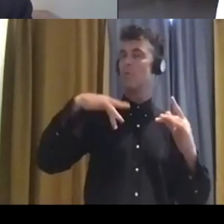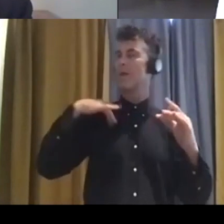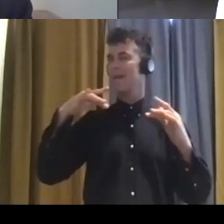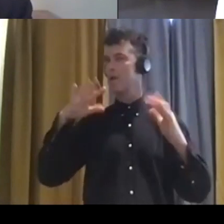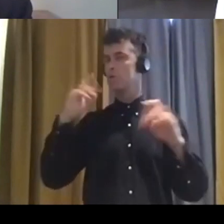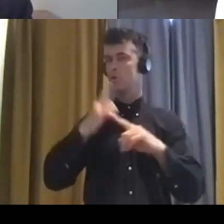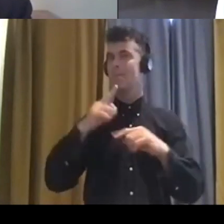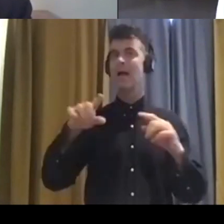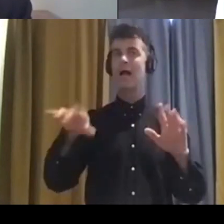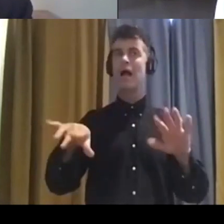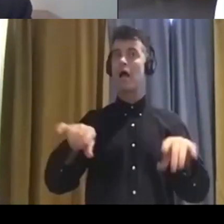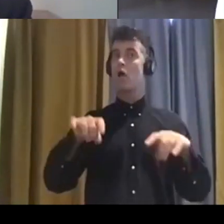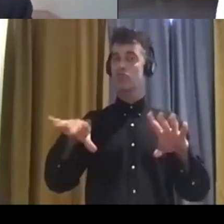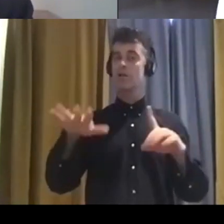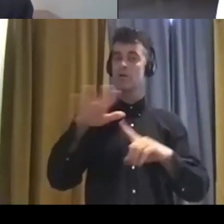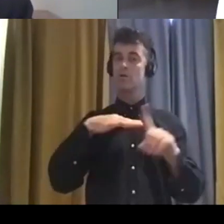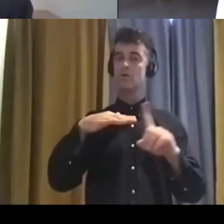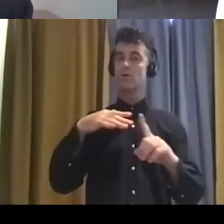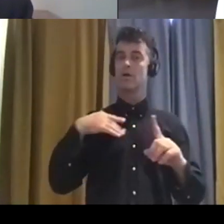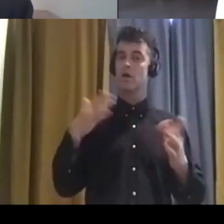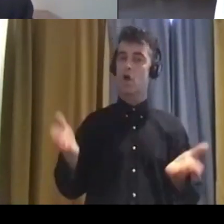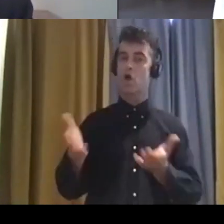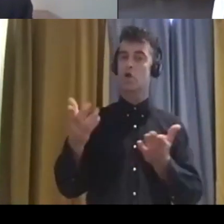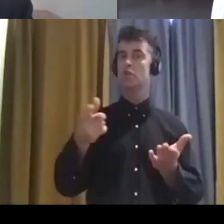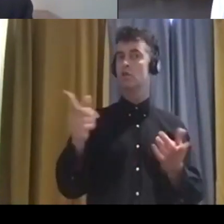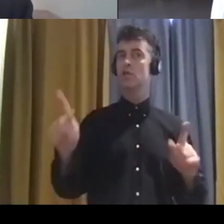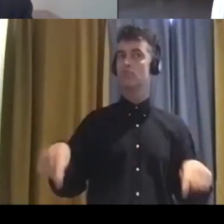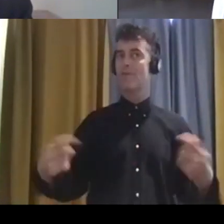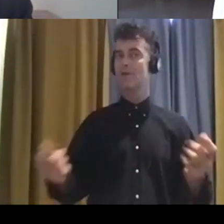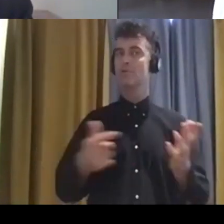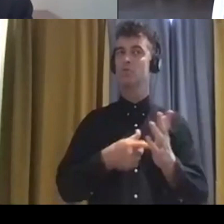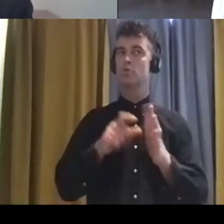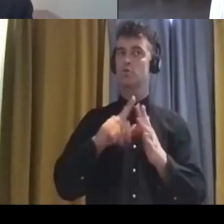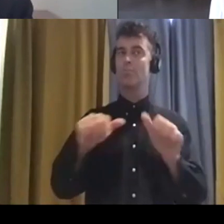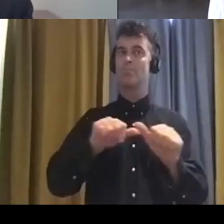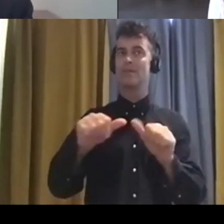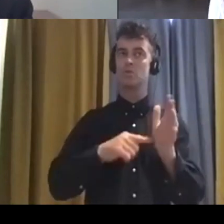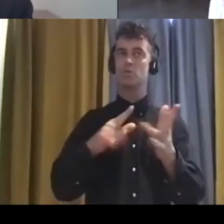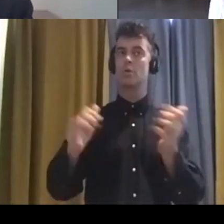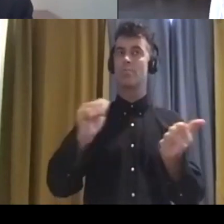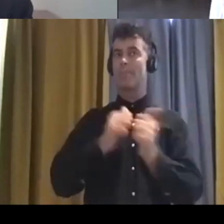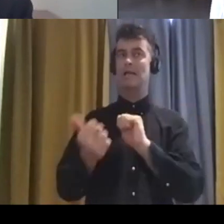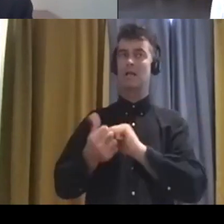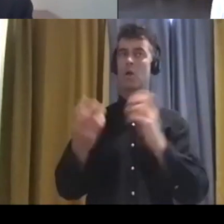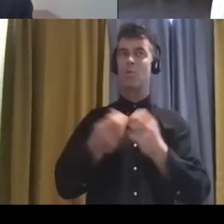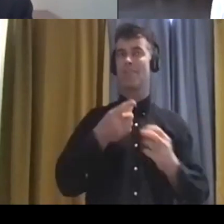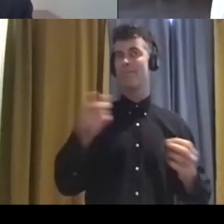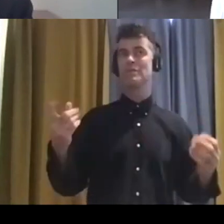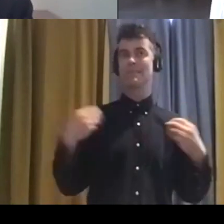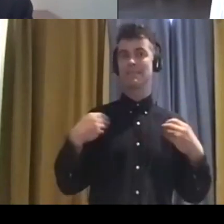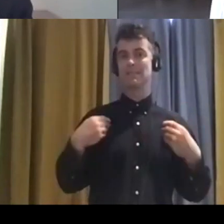the Australian context is urged providers um to do better to partner with those entrepreneurs,